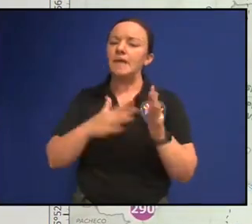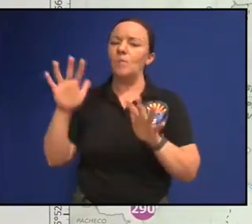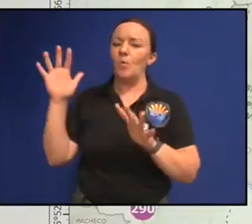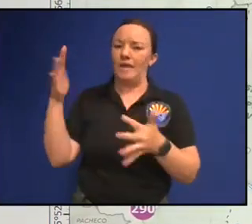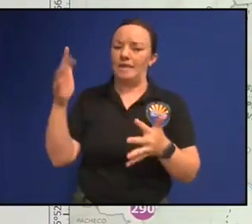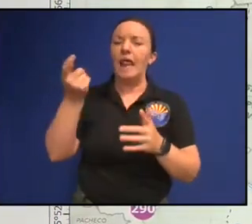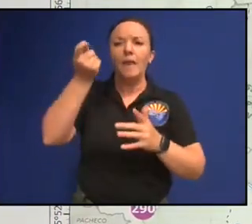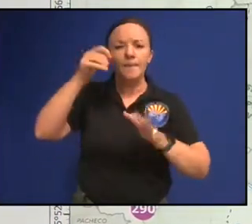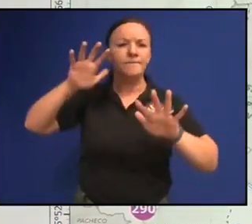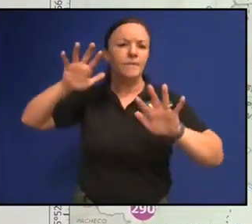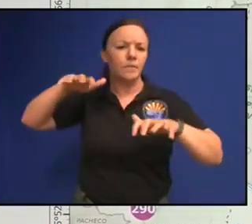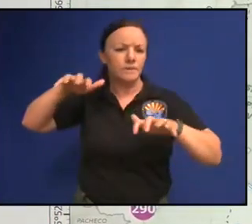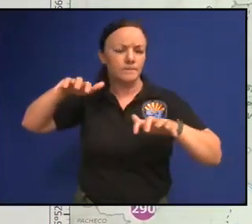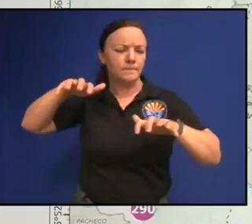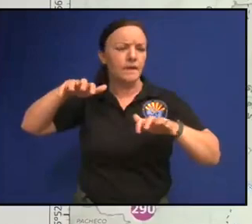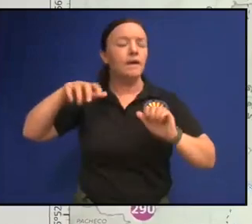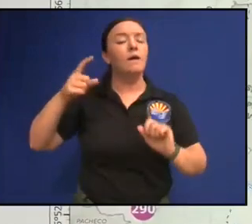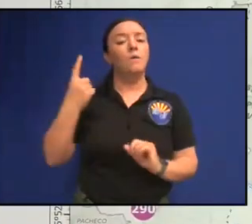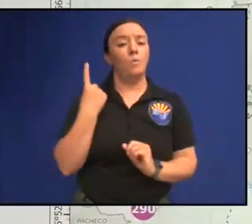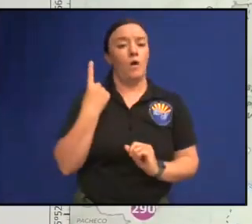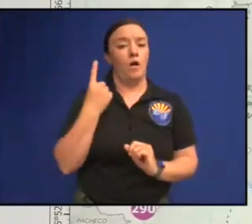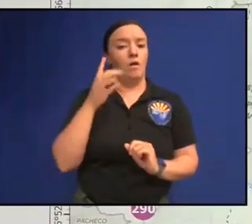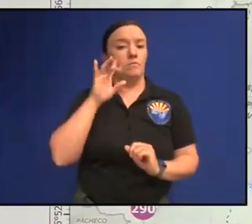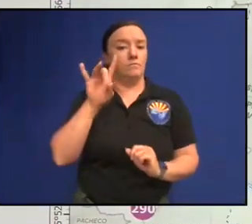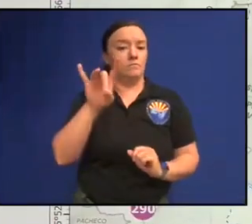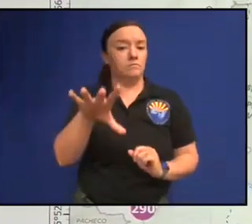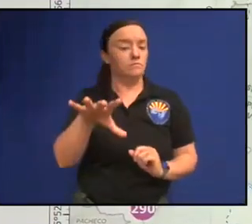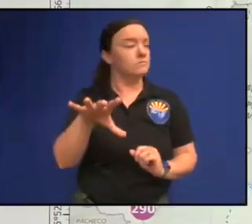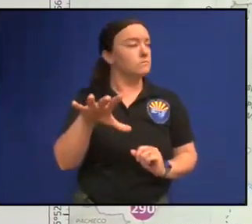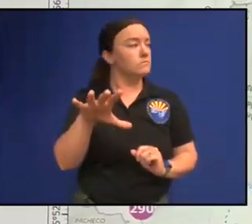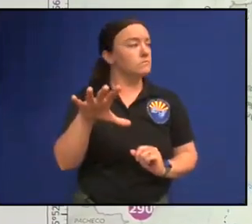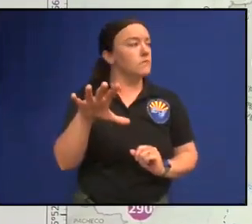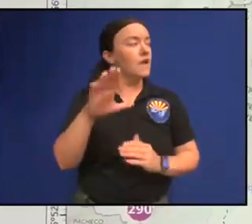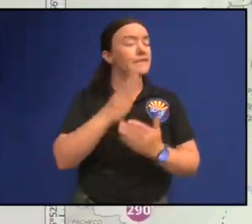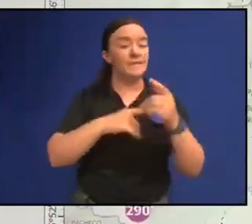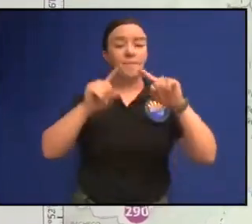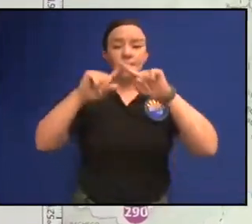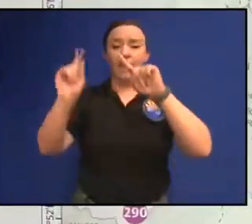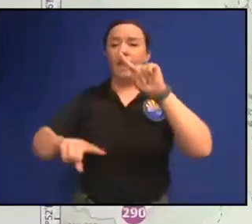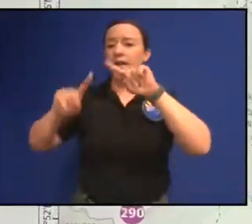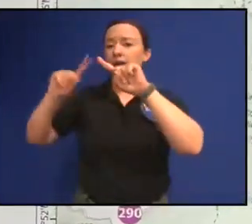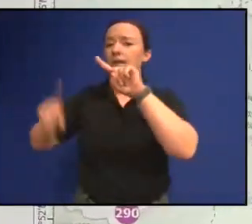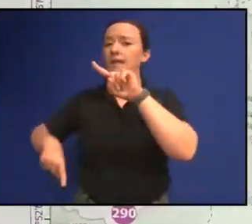ONE THING OF NOTE, THERE WAS LIGHTNING BACK IN THIS AREA, TOO.